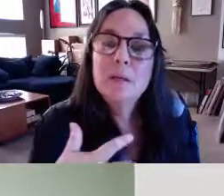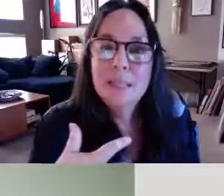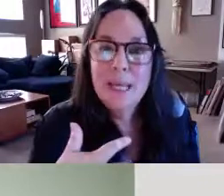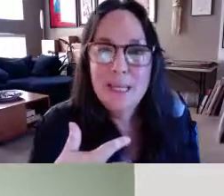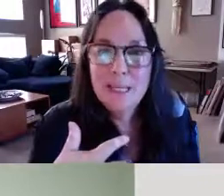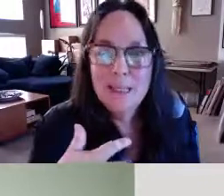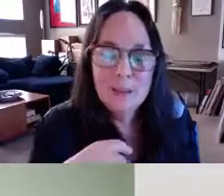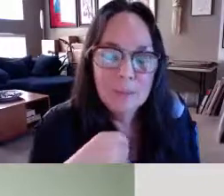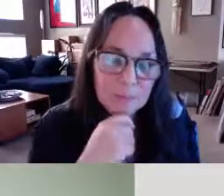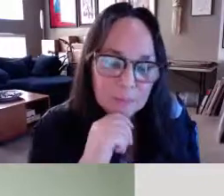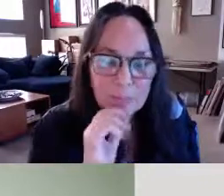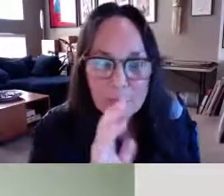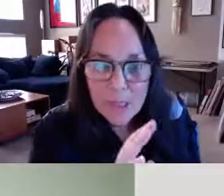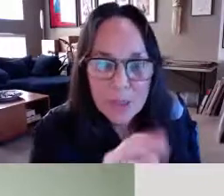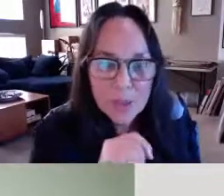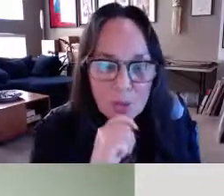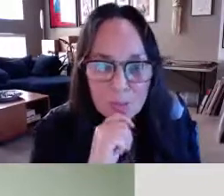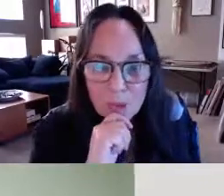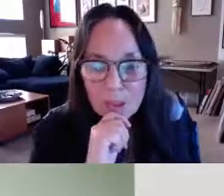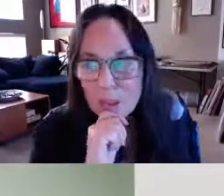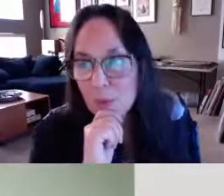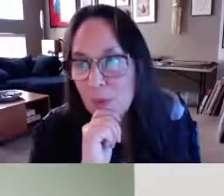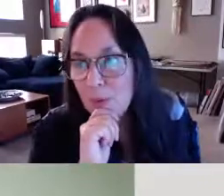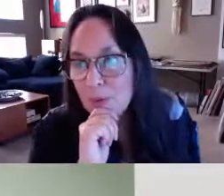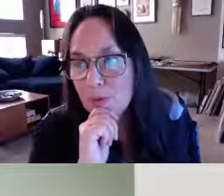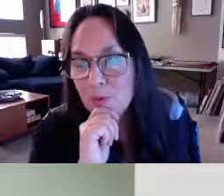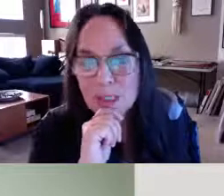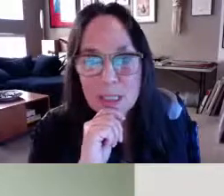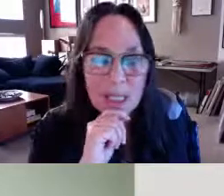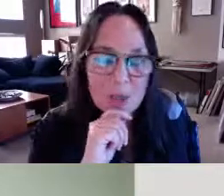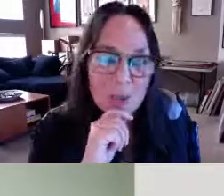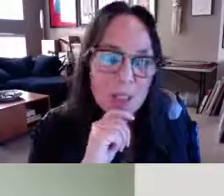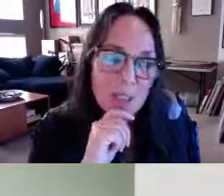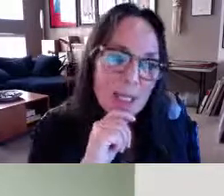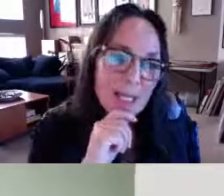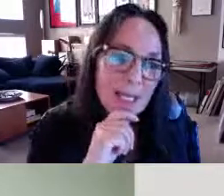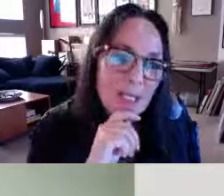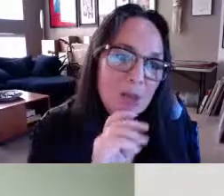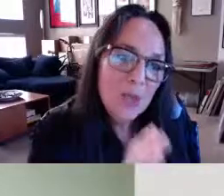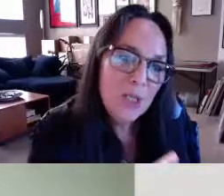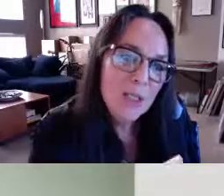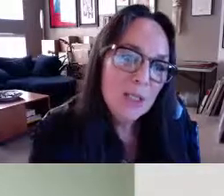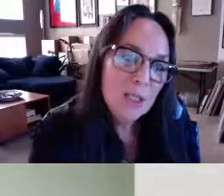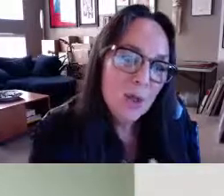aesthetics so i think that's why i'm always sort of revisiting that as well and so she's you know